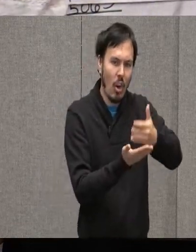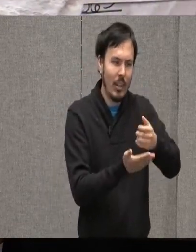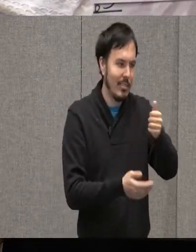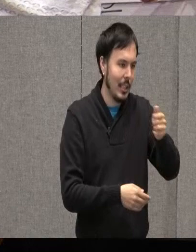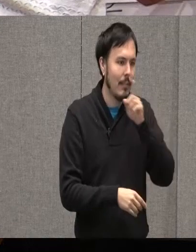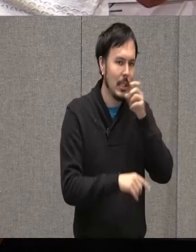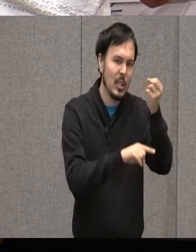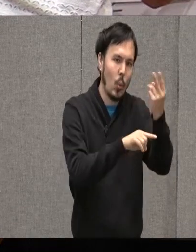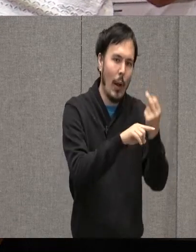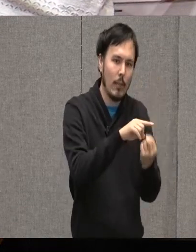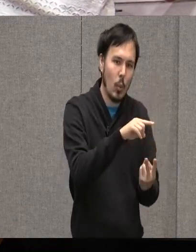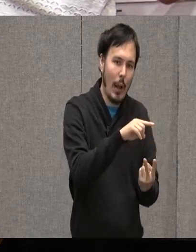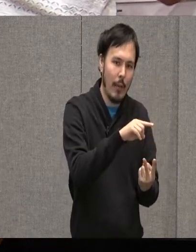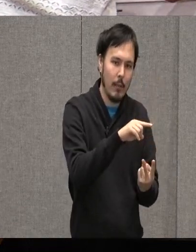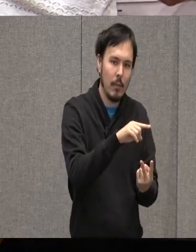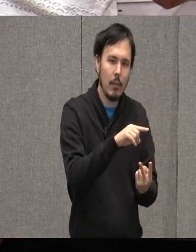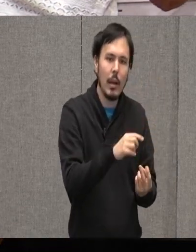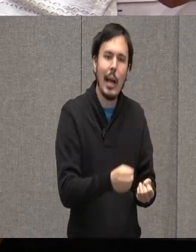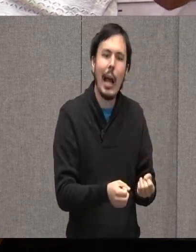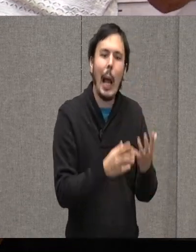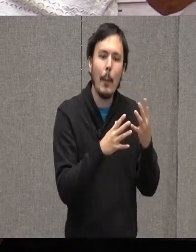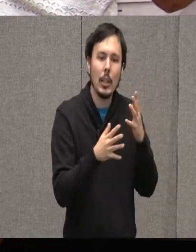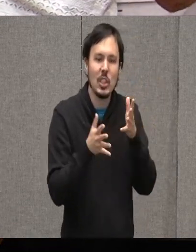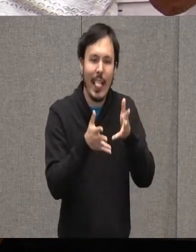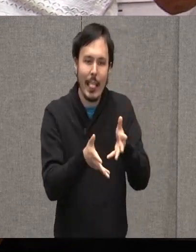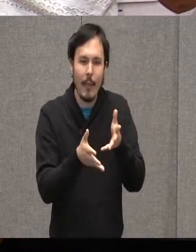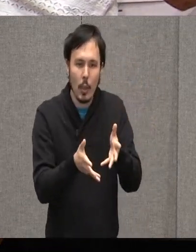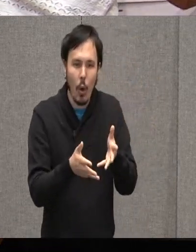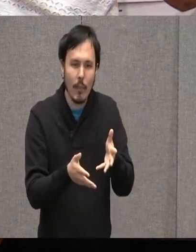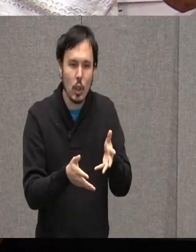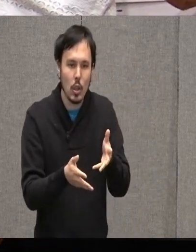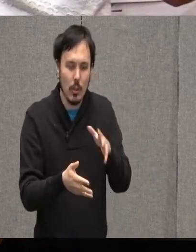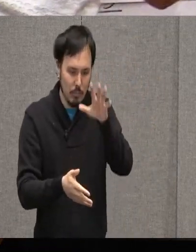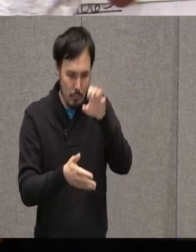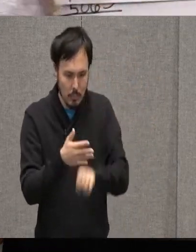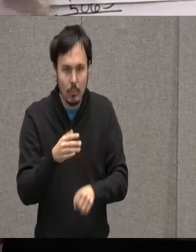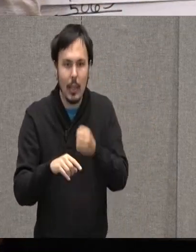we have to subtract our 11/12 and what do we get?